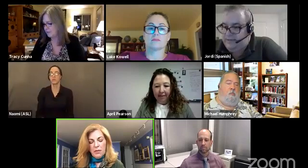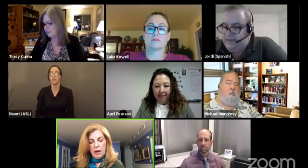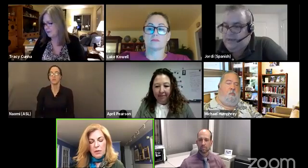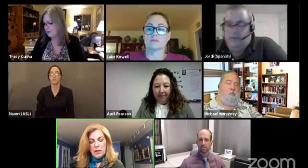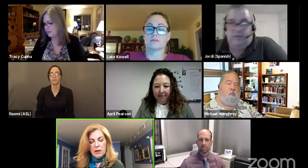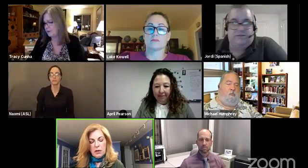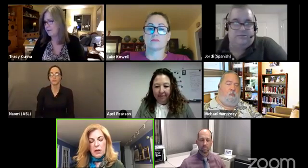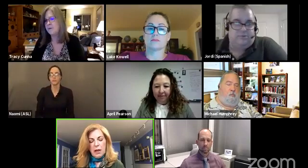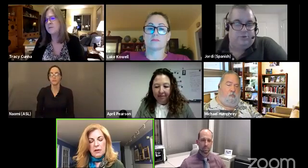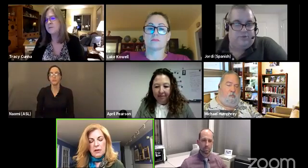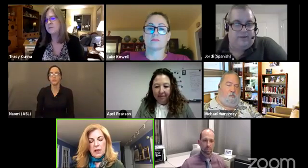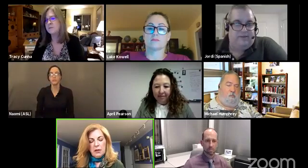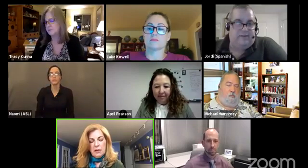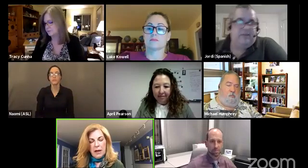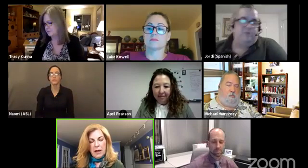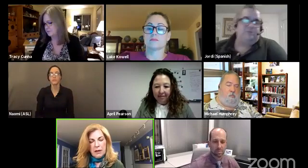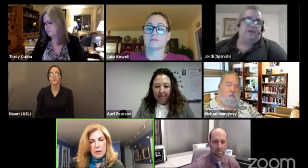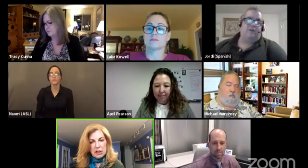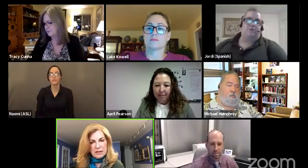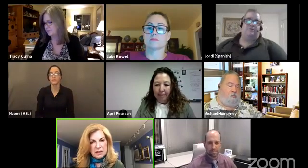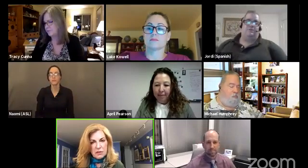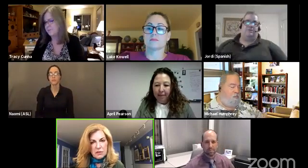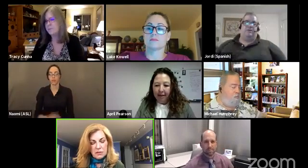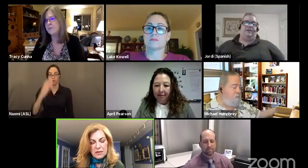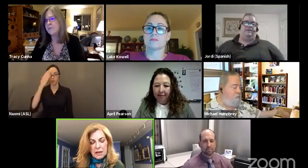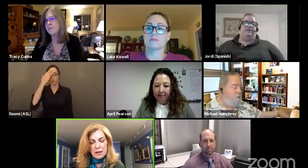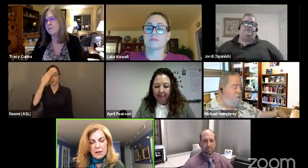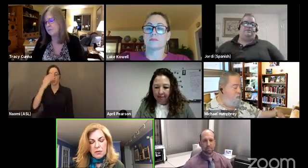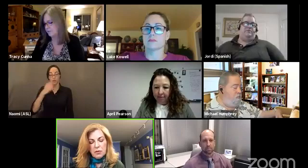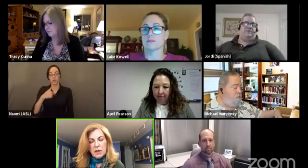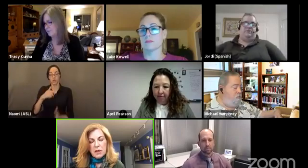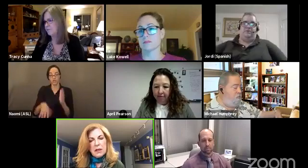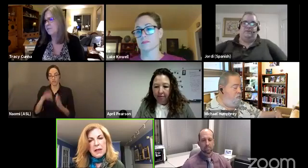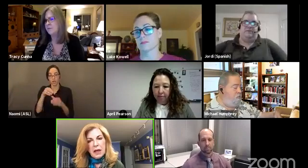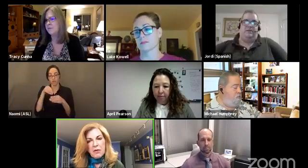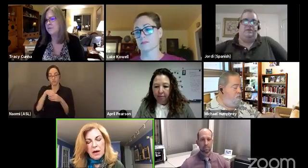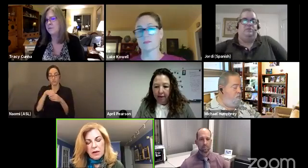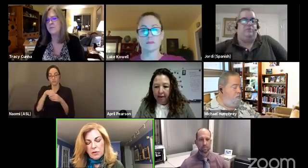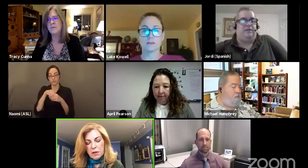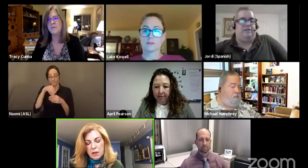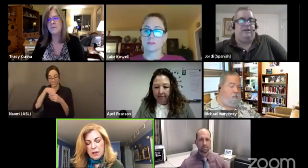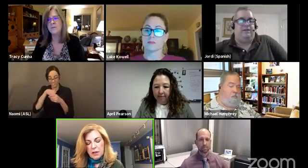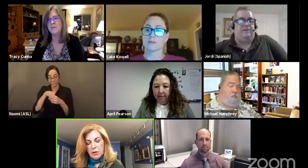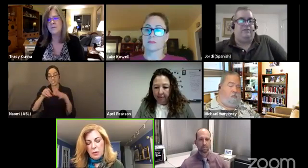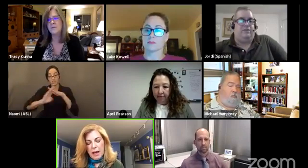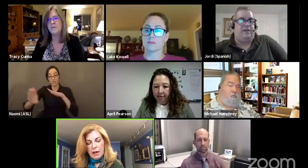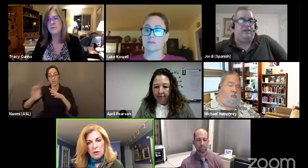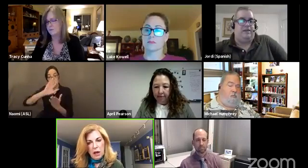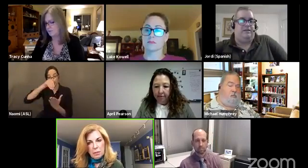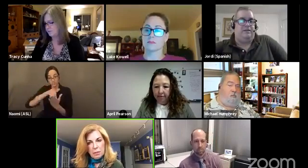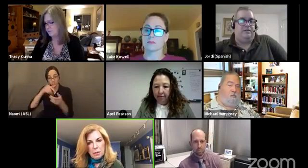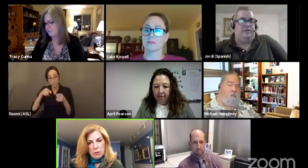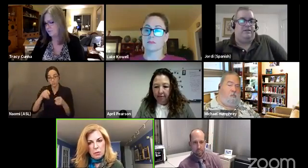found that at in the evacuation centers um during the kincaid fire that we had a lot of people who